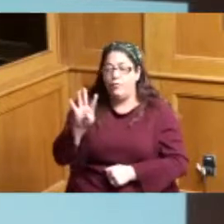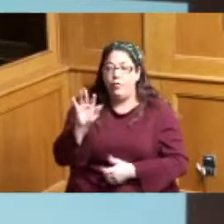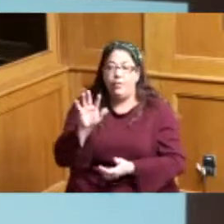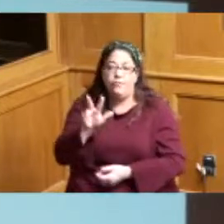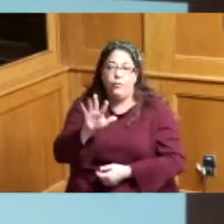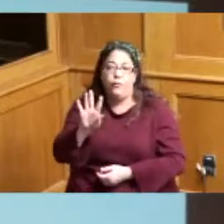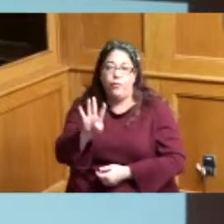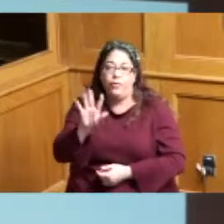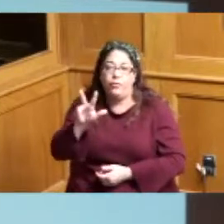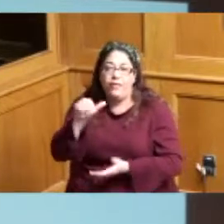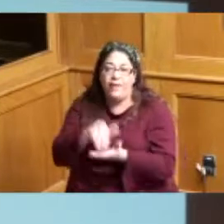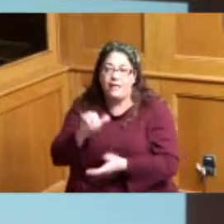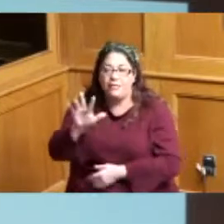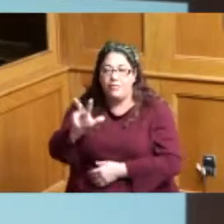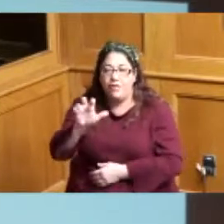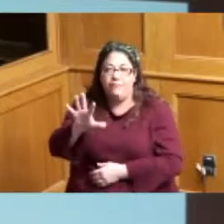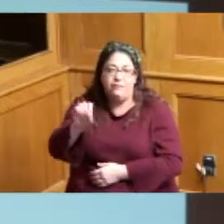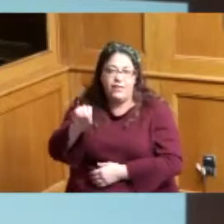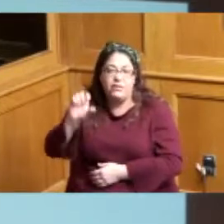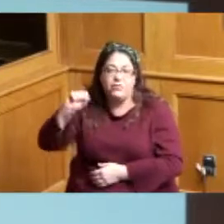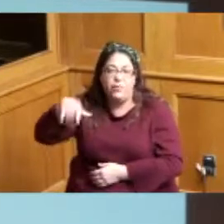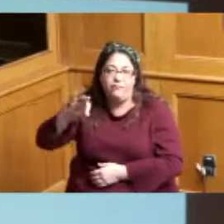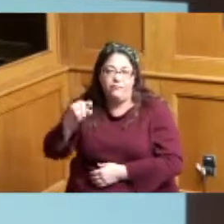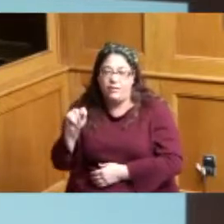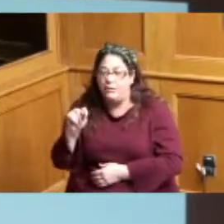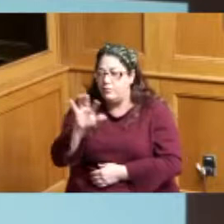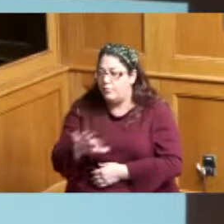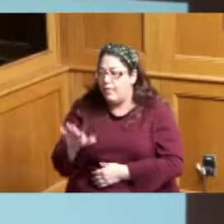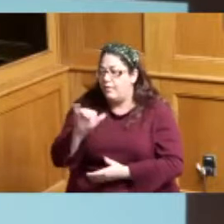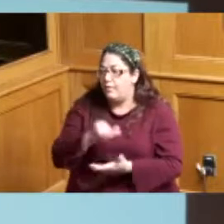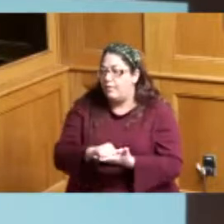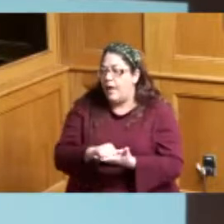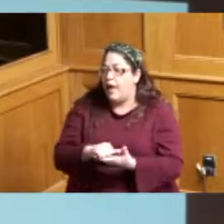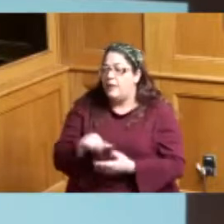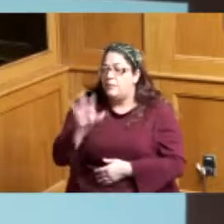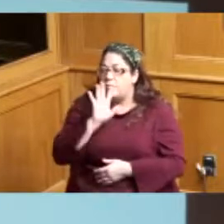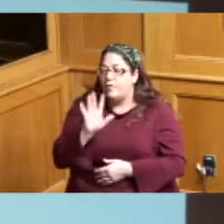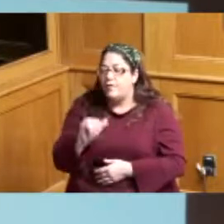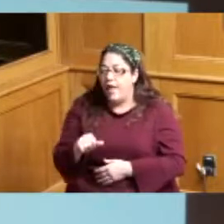so just the math is that if they have two acres of land then basically that forty three thousand